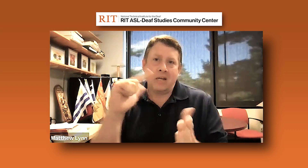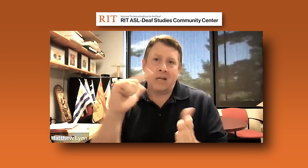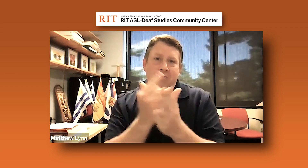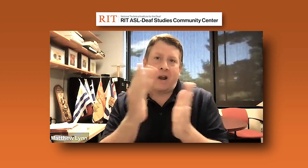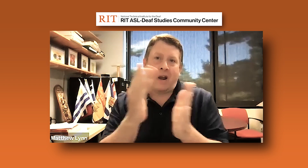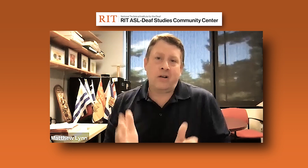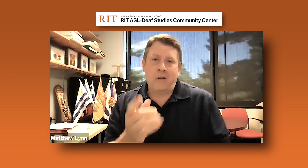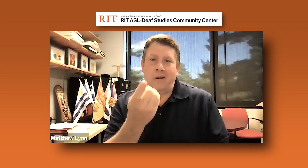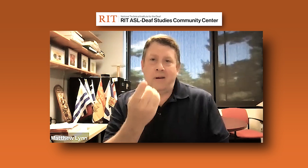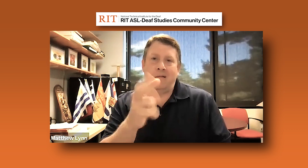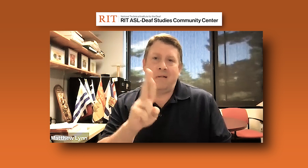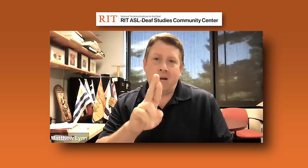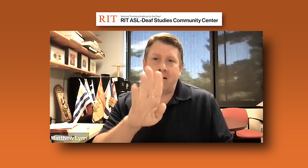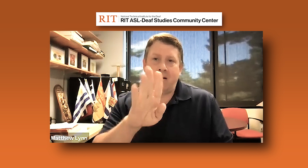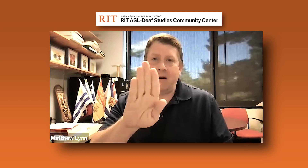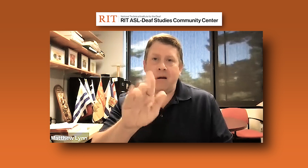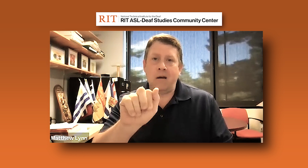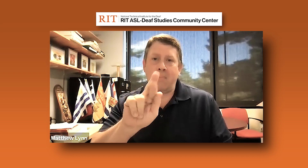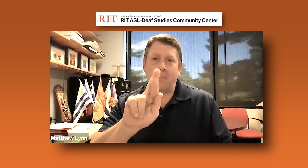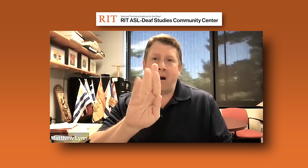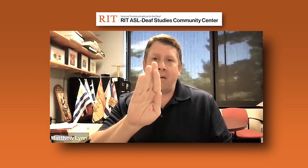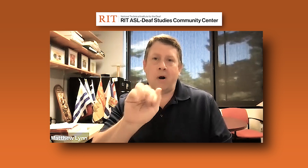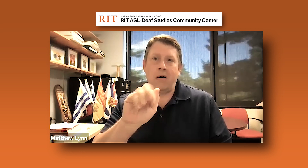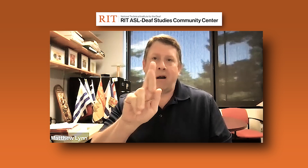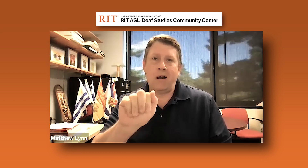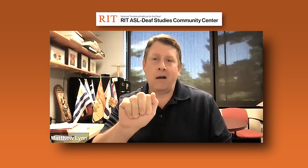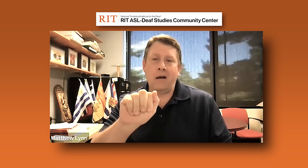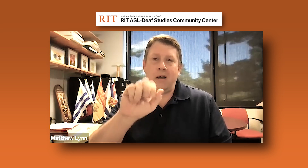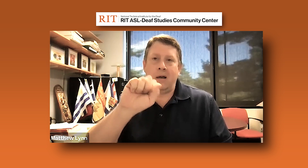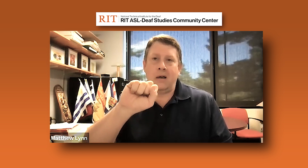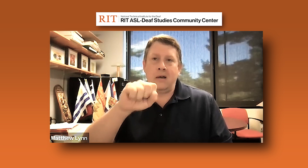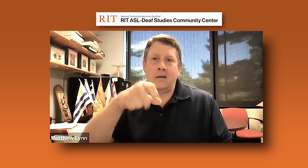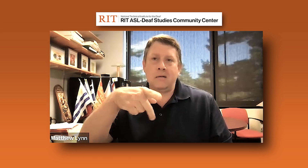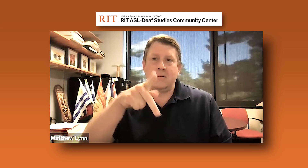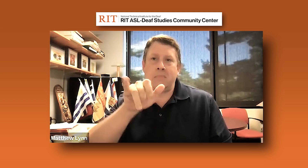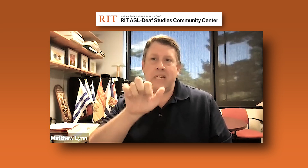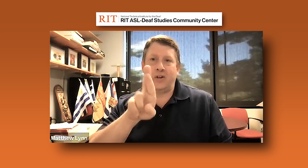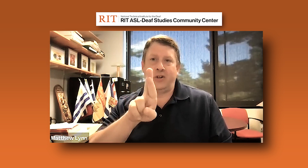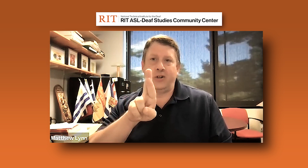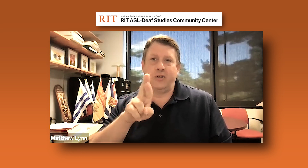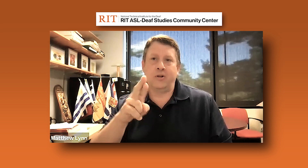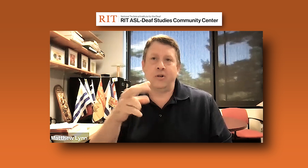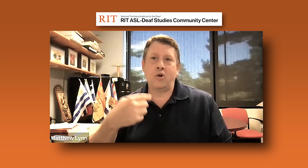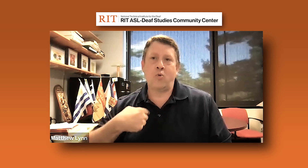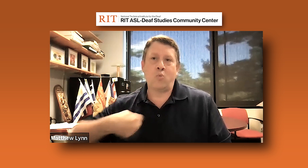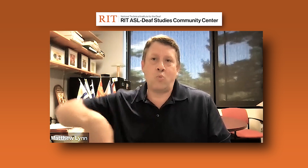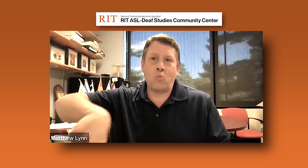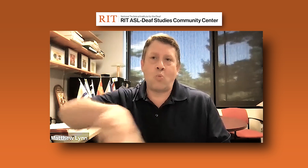Welcome our esteemed RIT alumna, Dr. Barbara Spiecker.